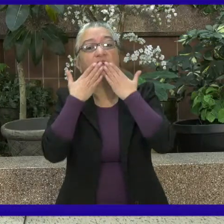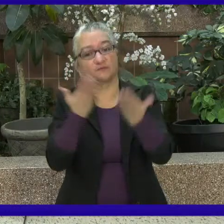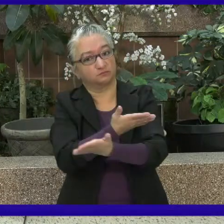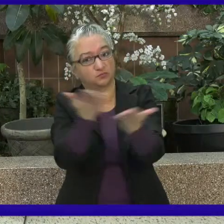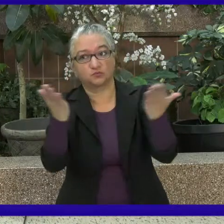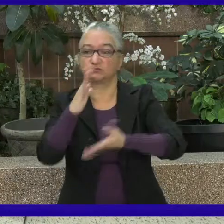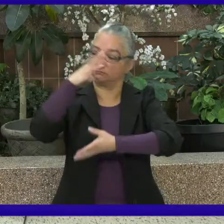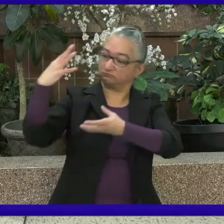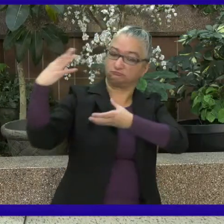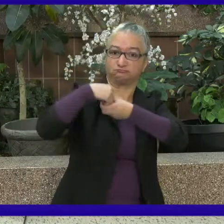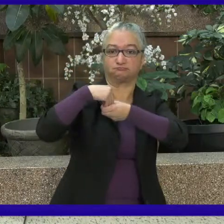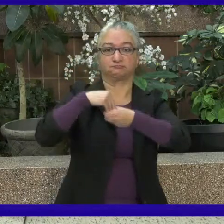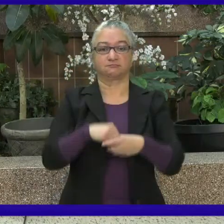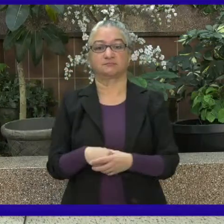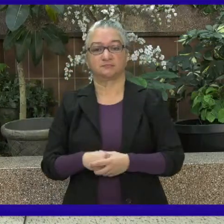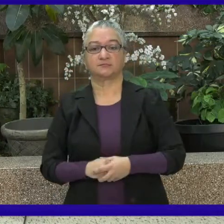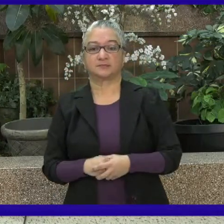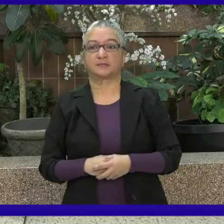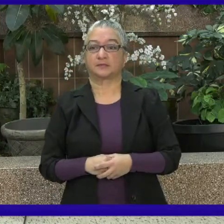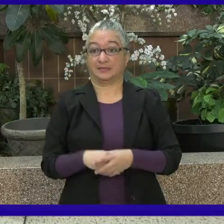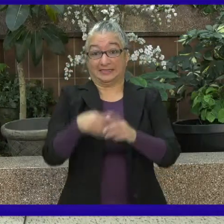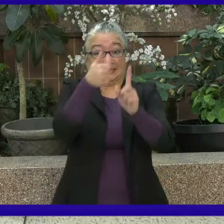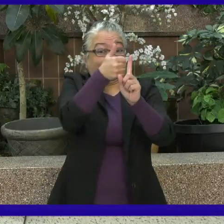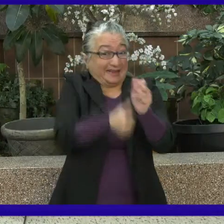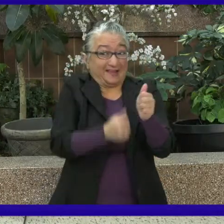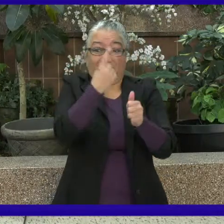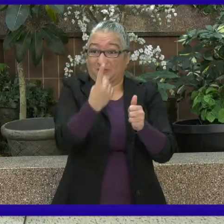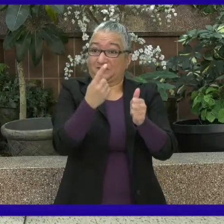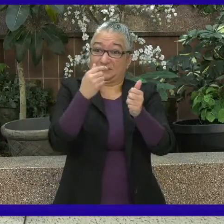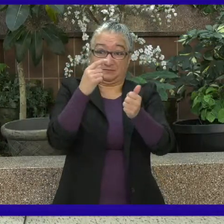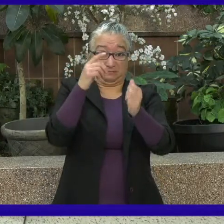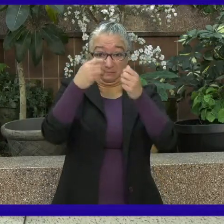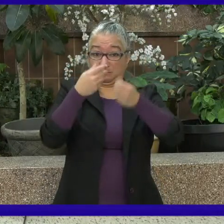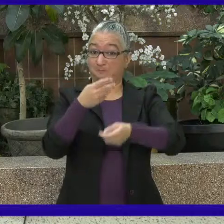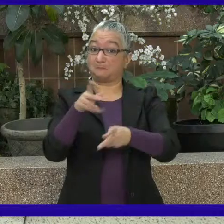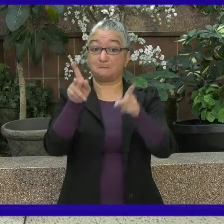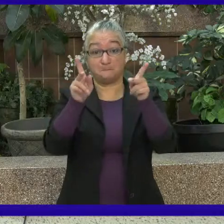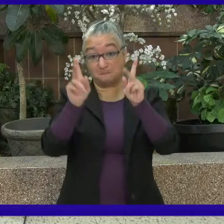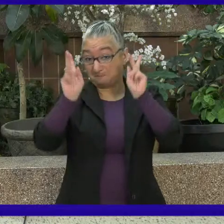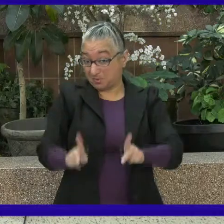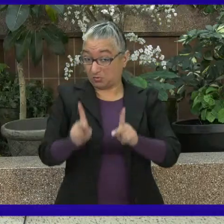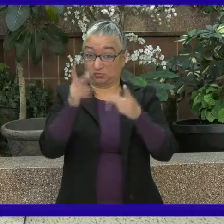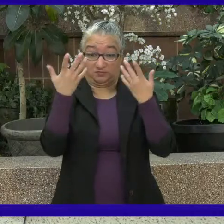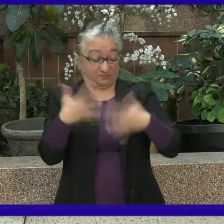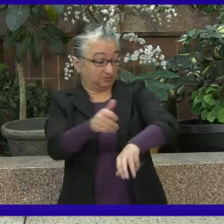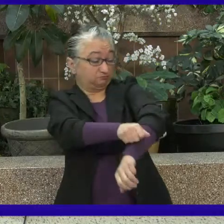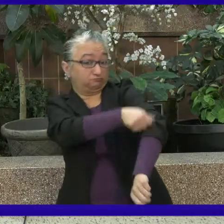gets the covet 19 vaccine we all get one step closer to leaving this pandemic behind